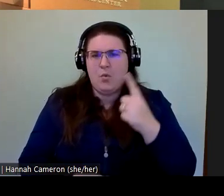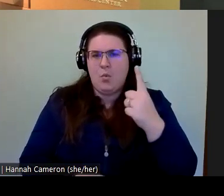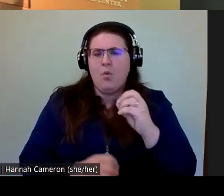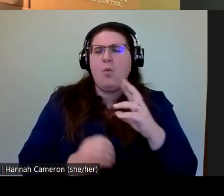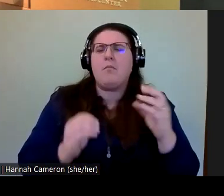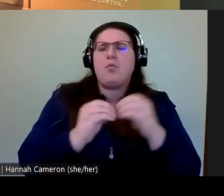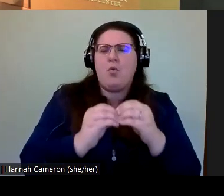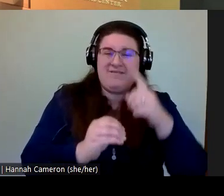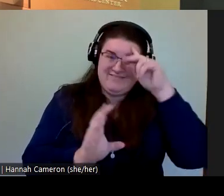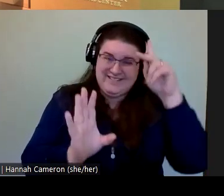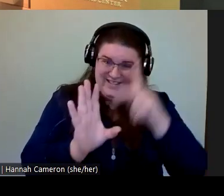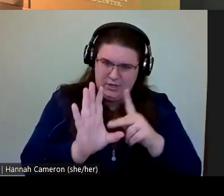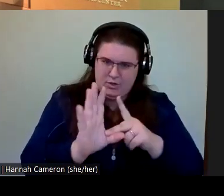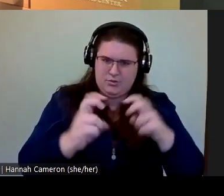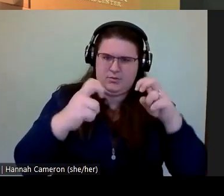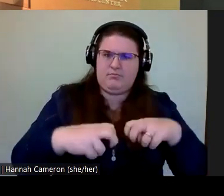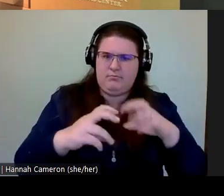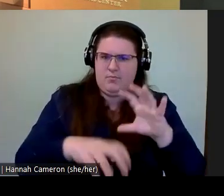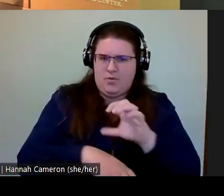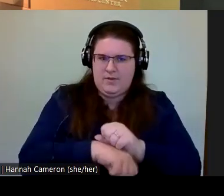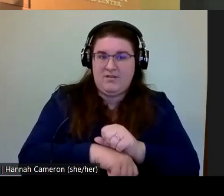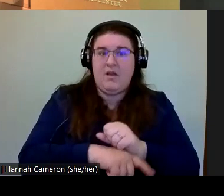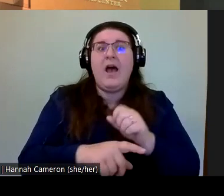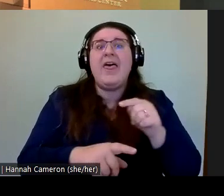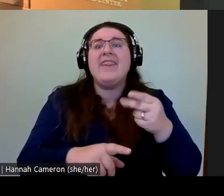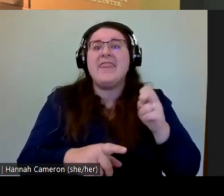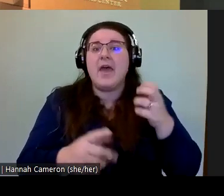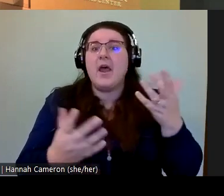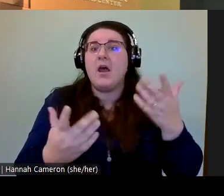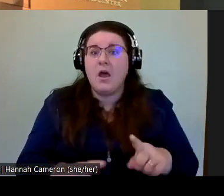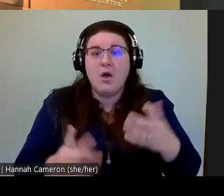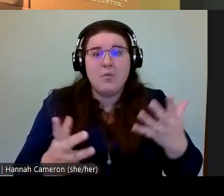uh the pandemic came this was right in the middle of the pandemic and we're helping depress older